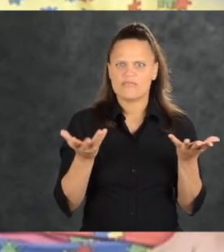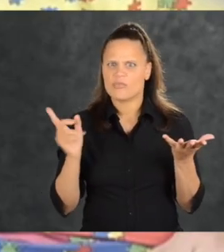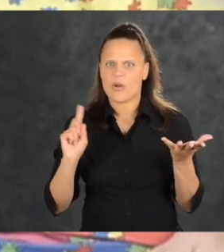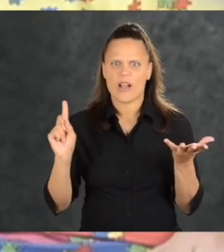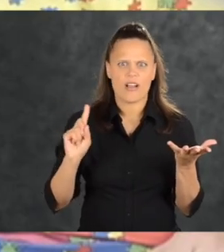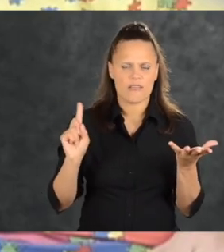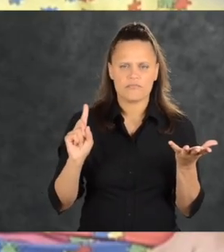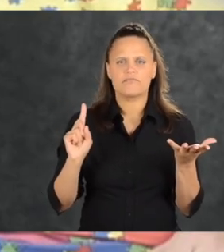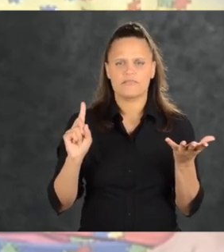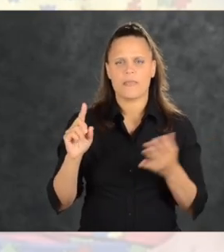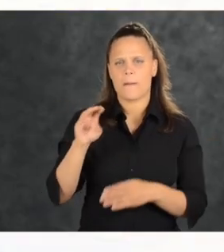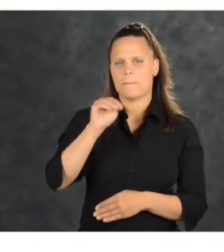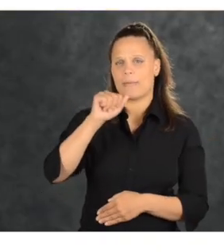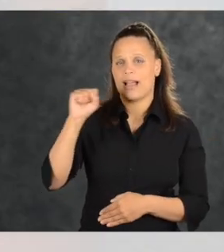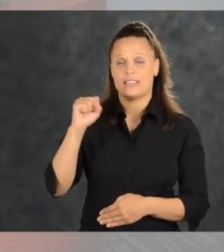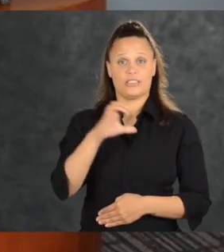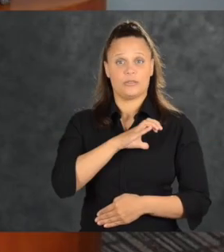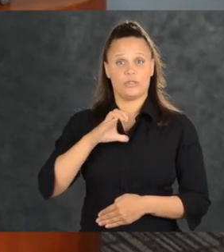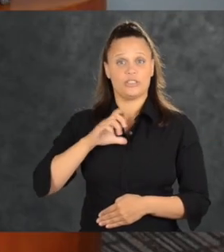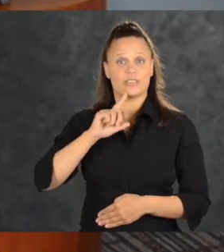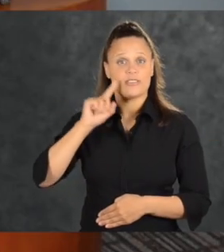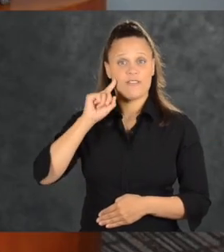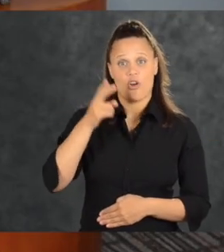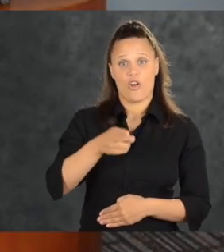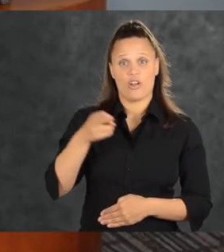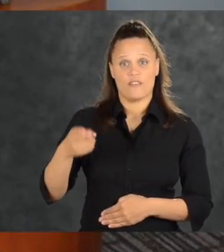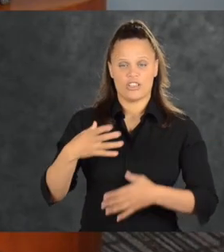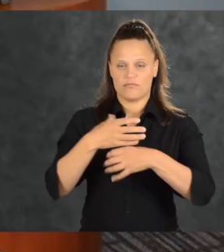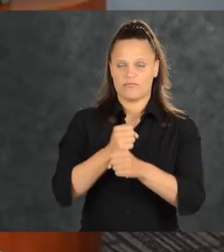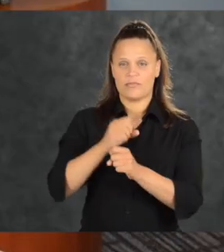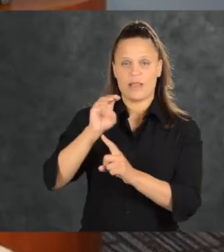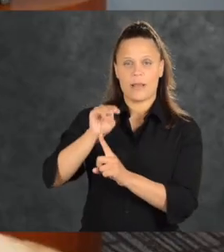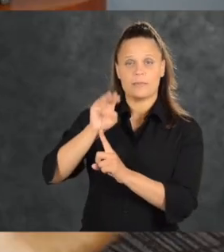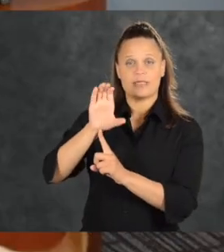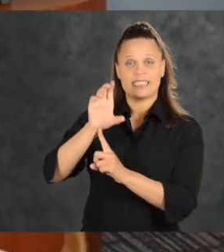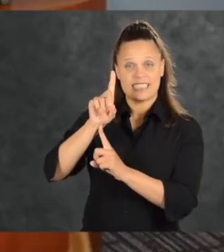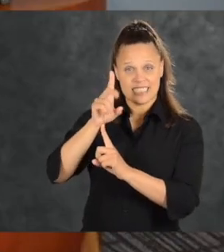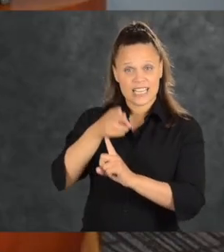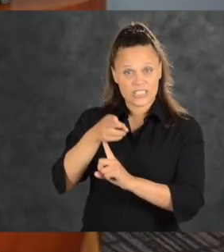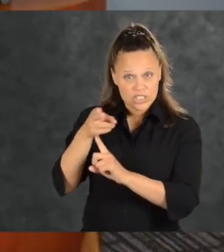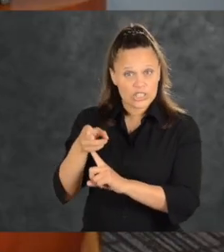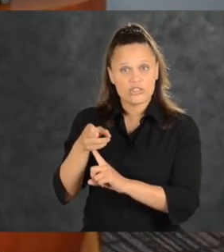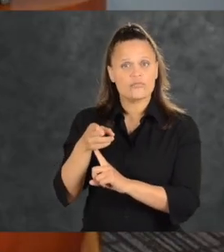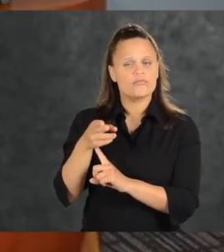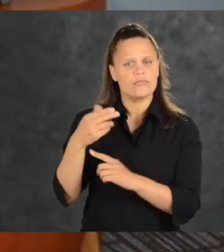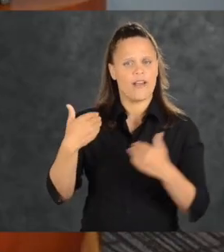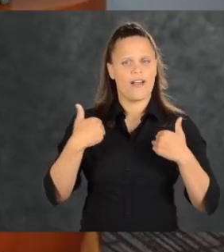Awareness shirt laughs cheerfully. Hi, my name is Sadie Donnell. Sadie is seated next to her guide